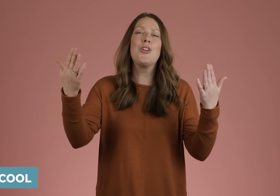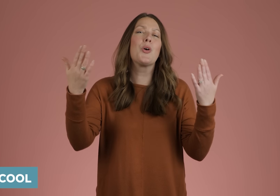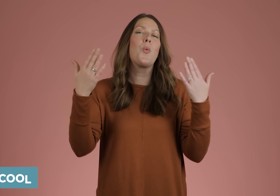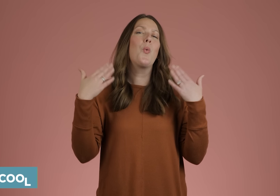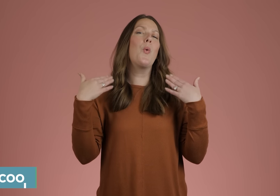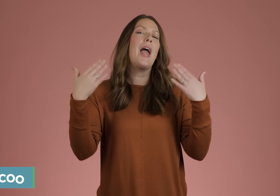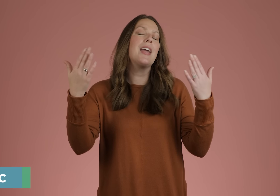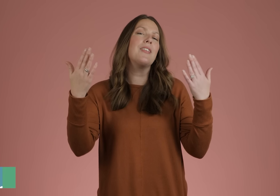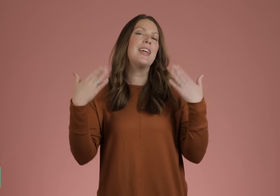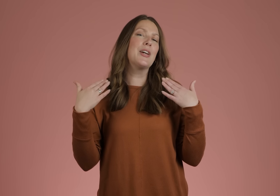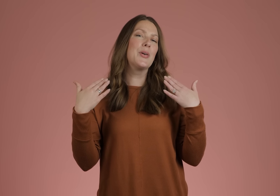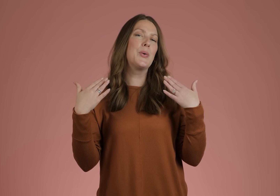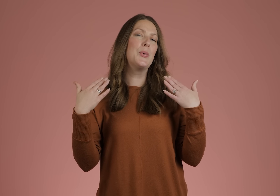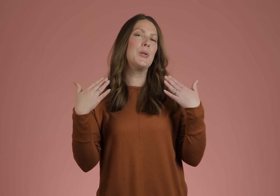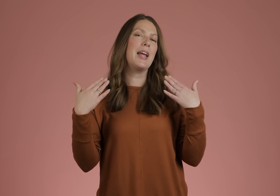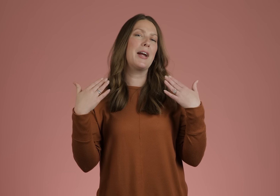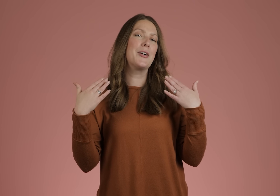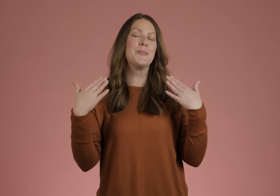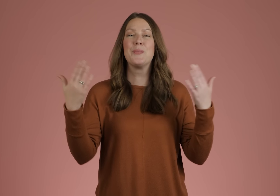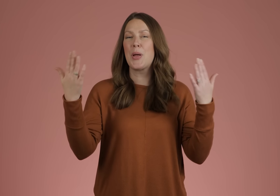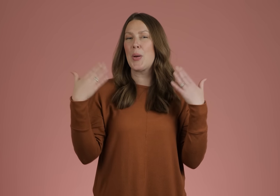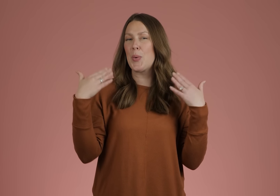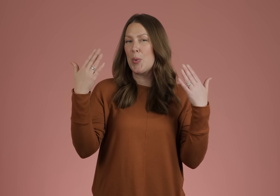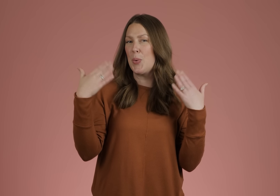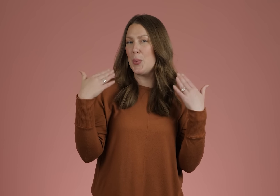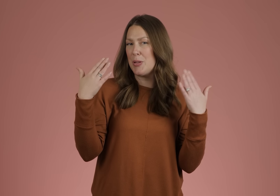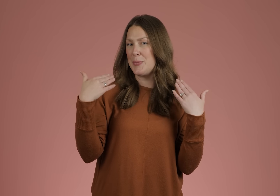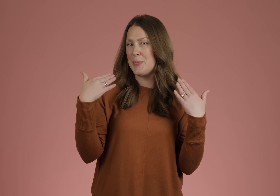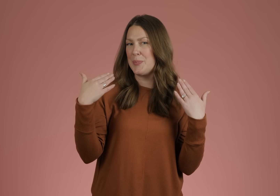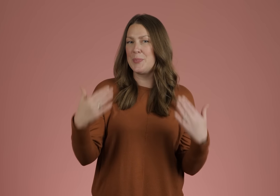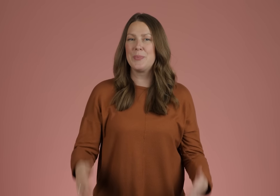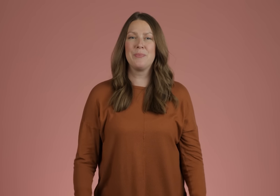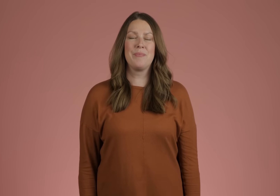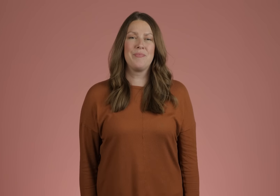You're waving cool air Cool